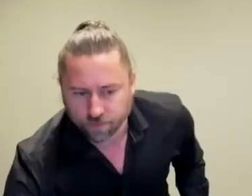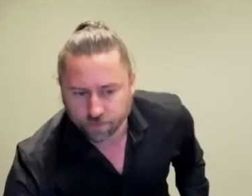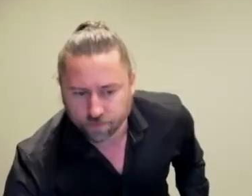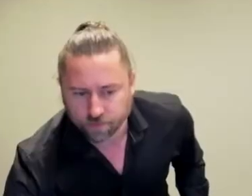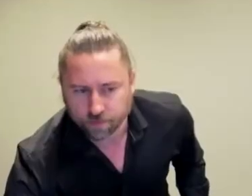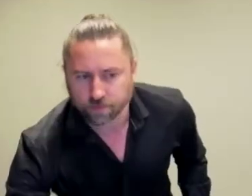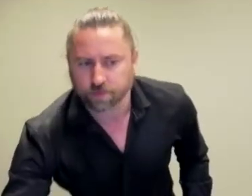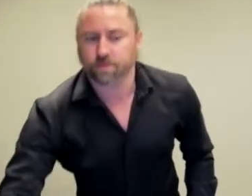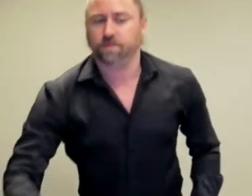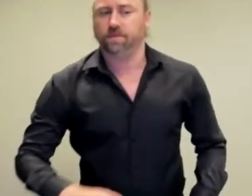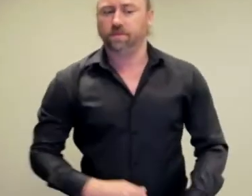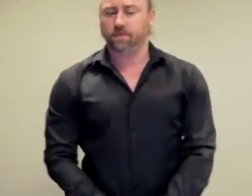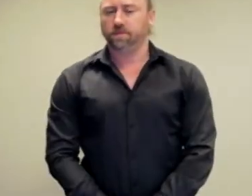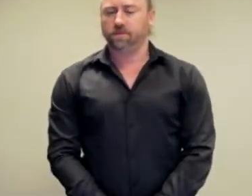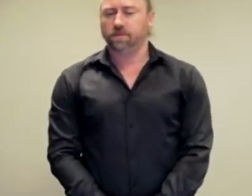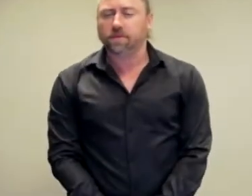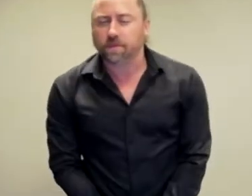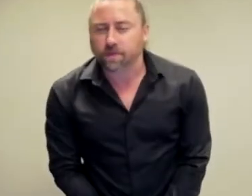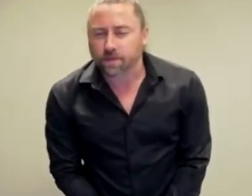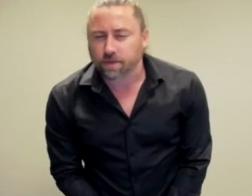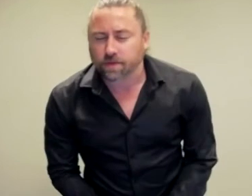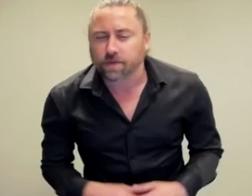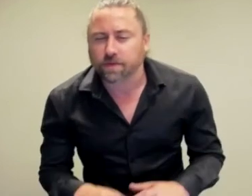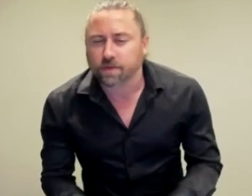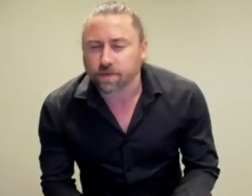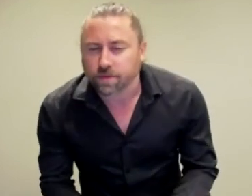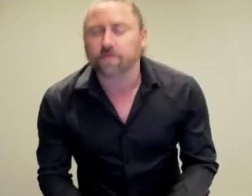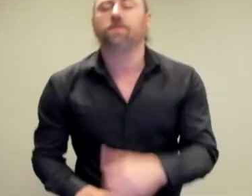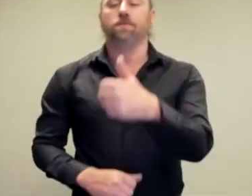Susan Bell you are very – how do you use your space and time so well?